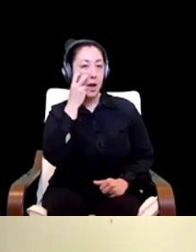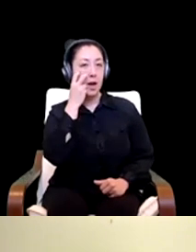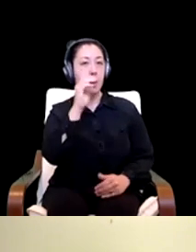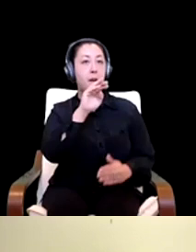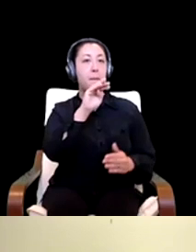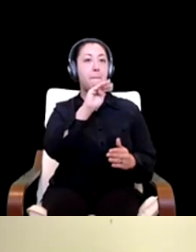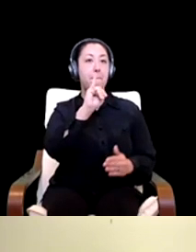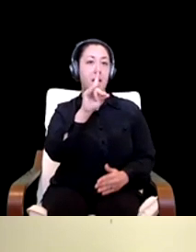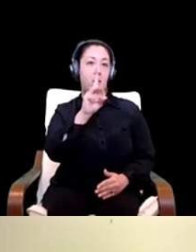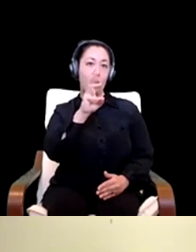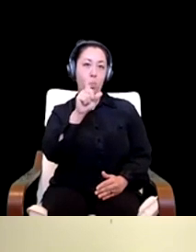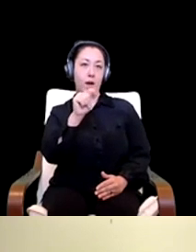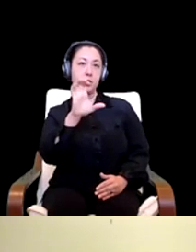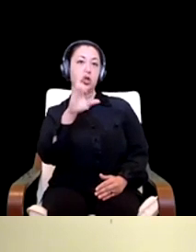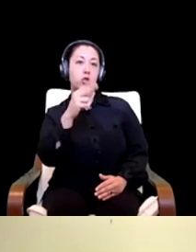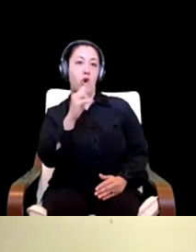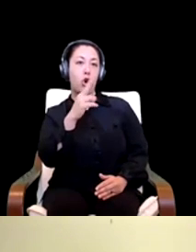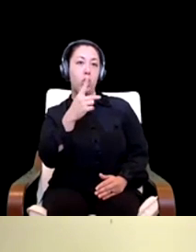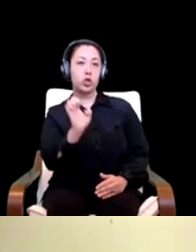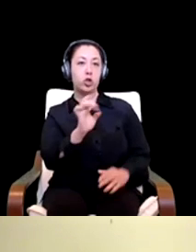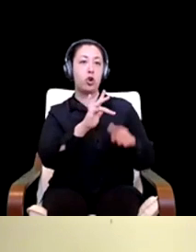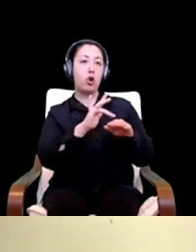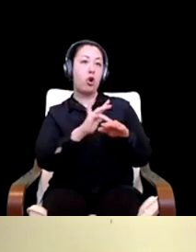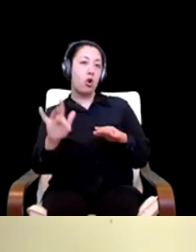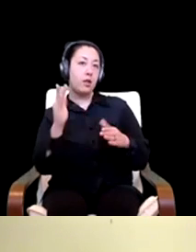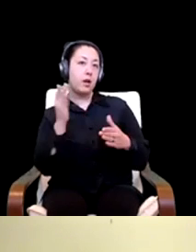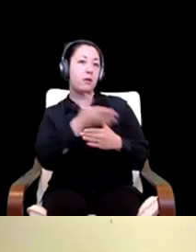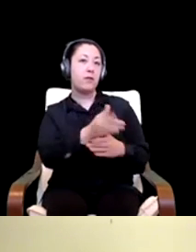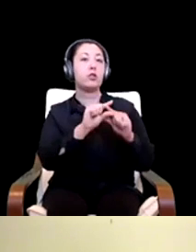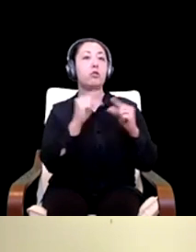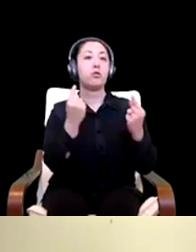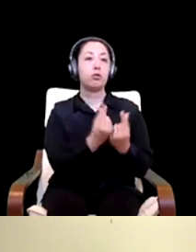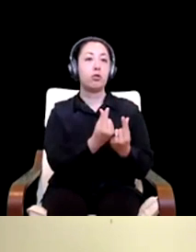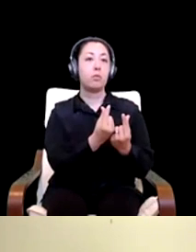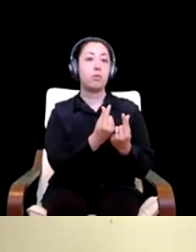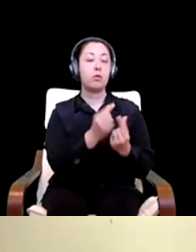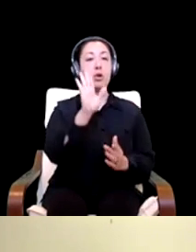An early intervention group. Your states CHARGE liason